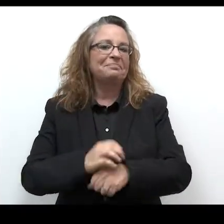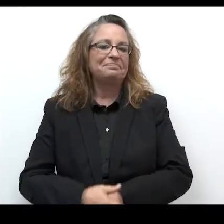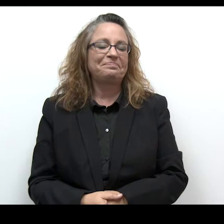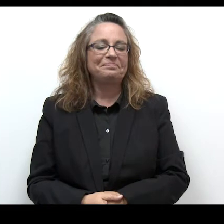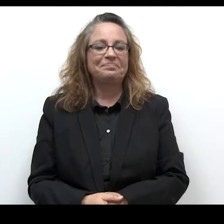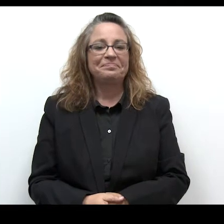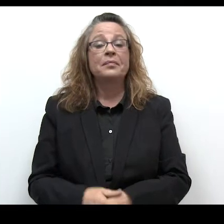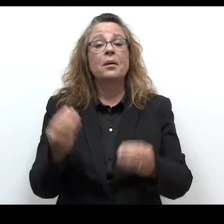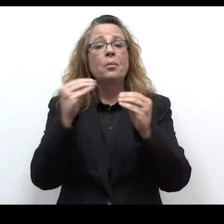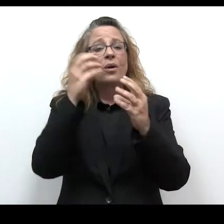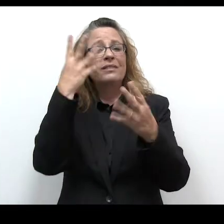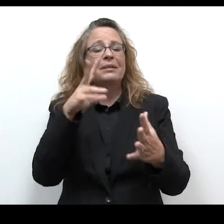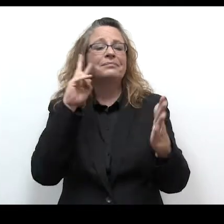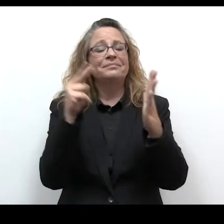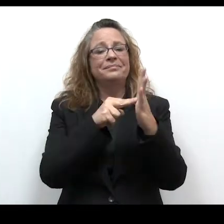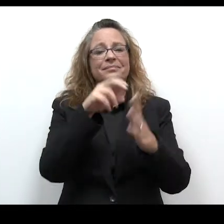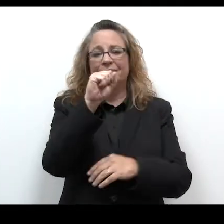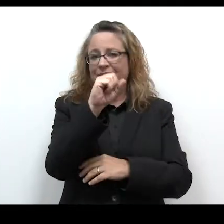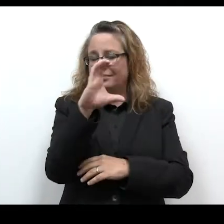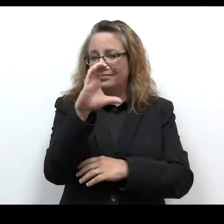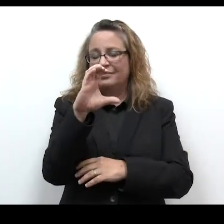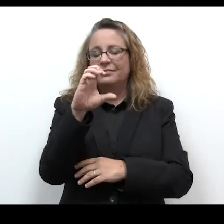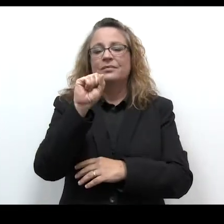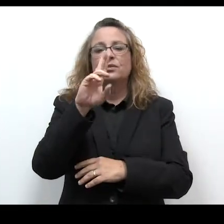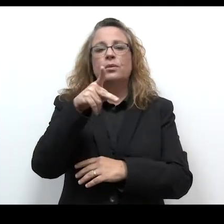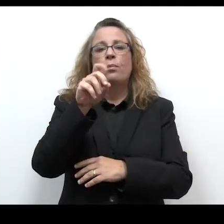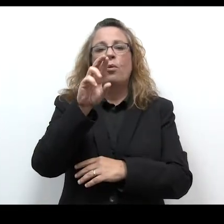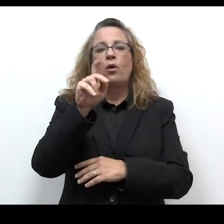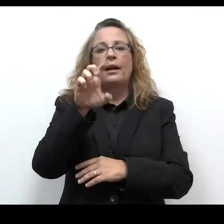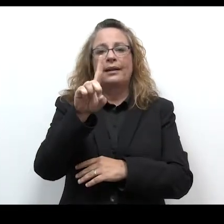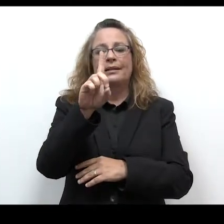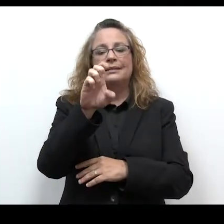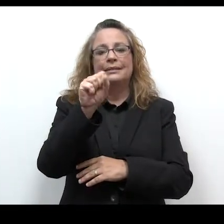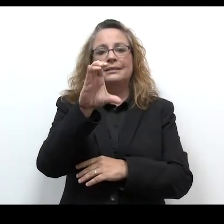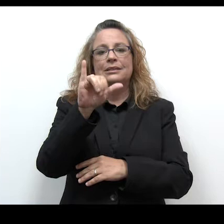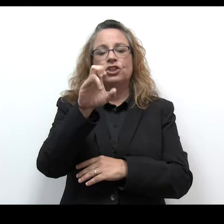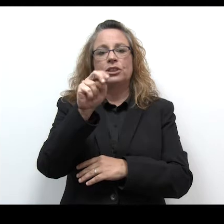For more information, please visit scsupporteddecisionmaking.org